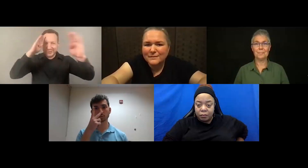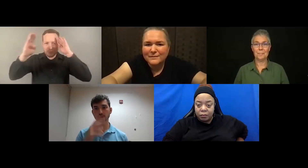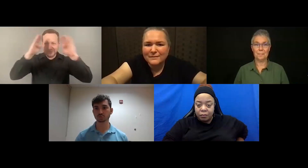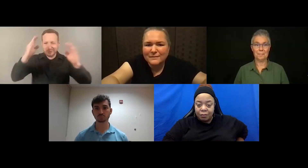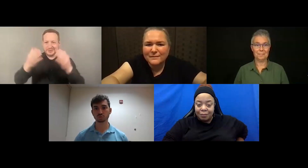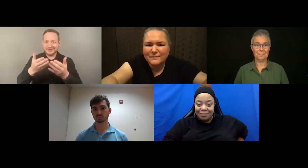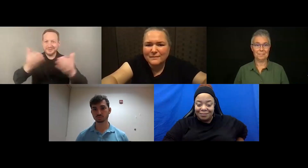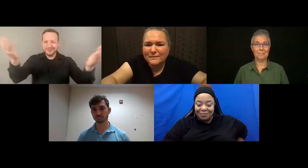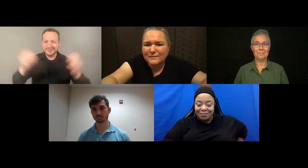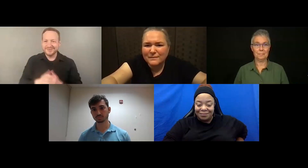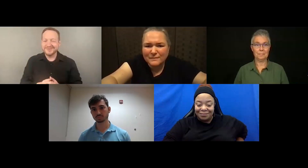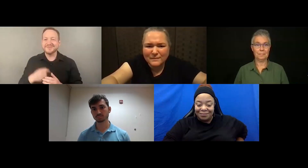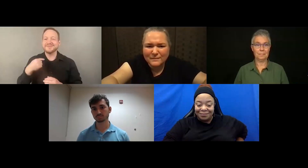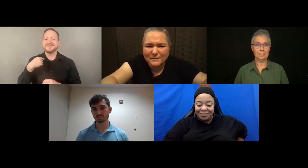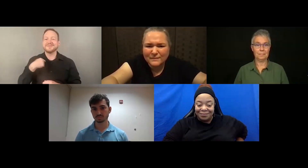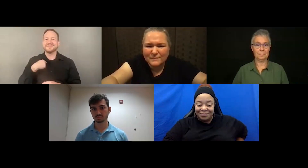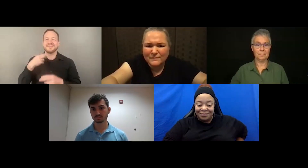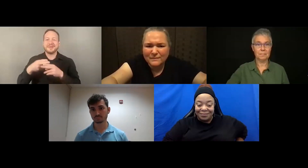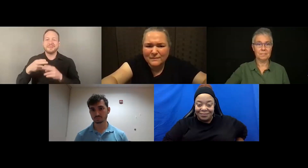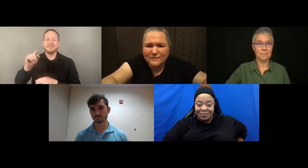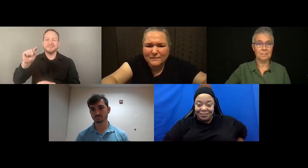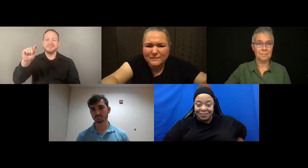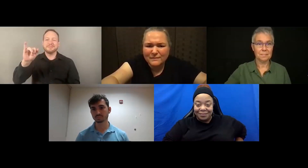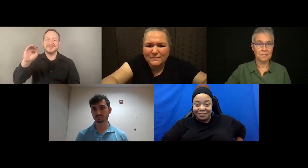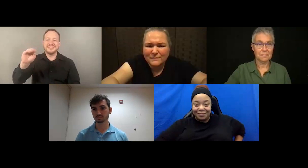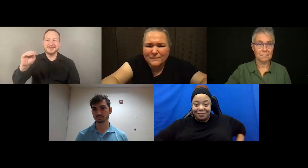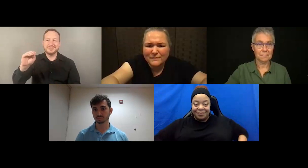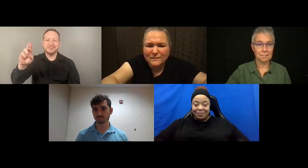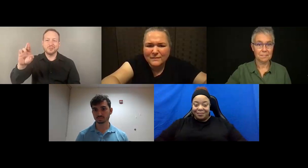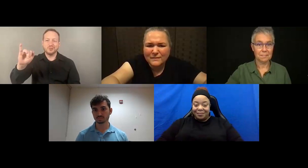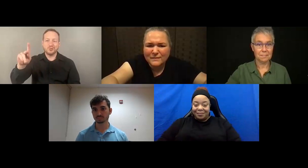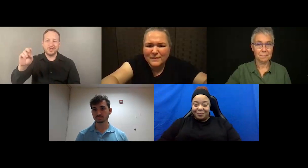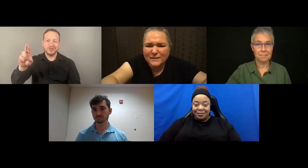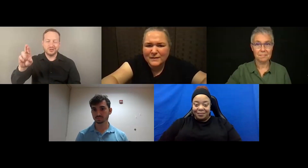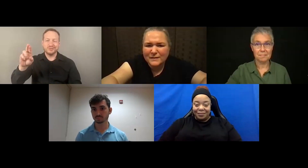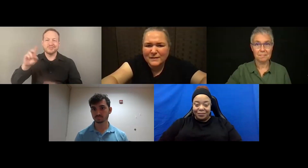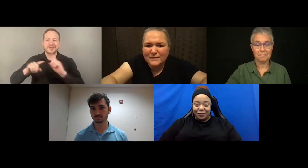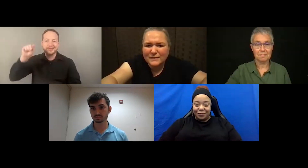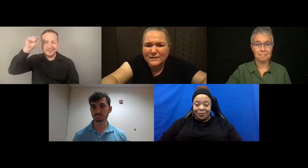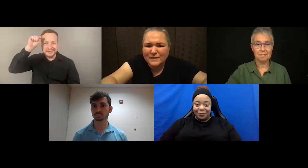Tim: Hello everybody and welcome my name is Tim Riker and this is my name sign,